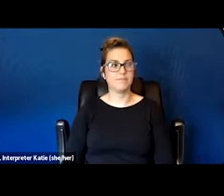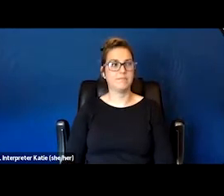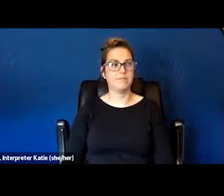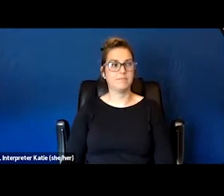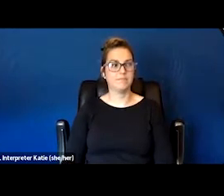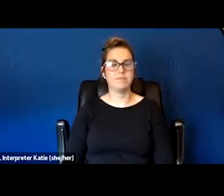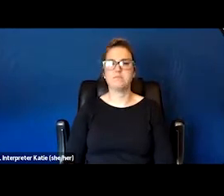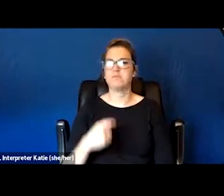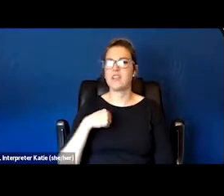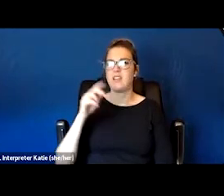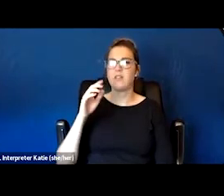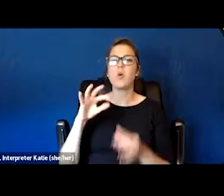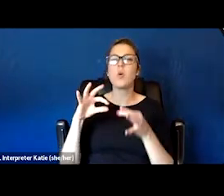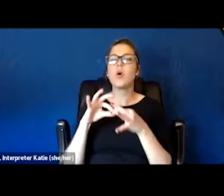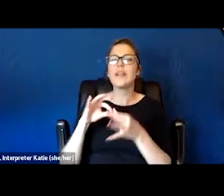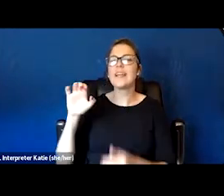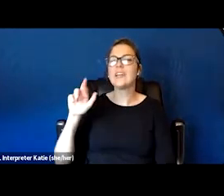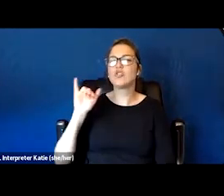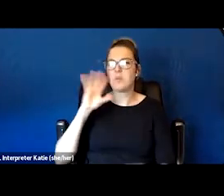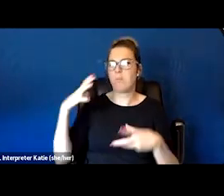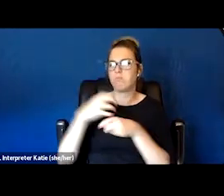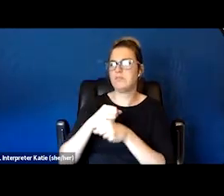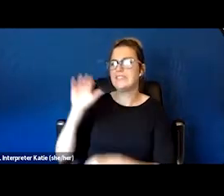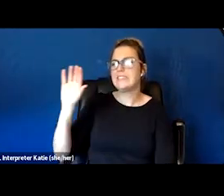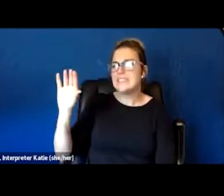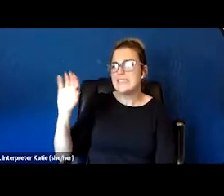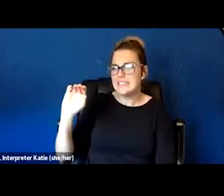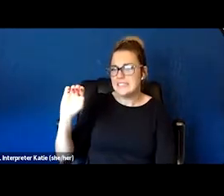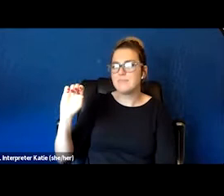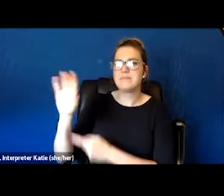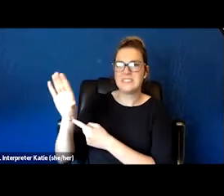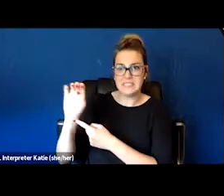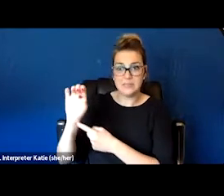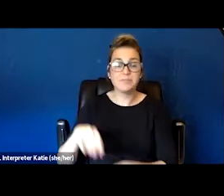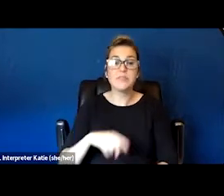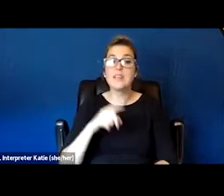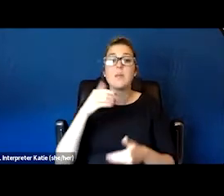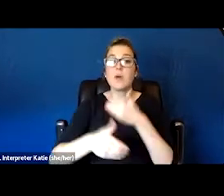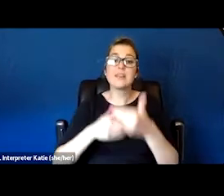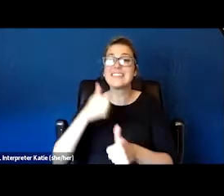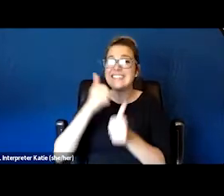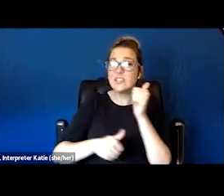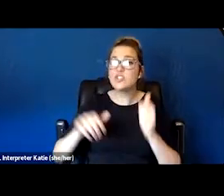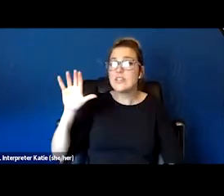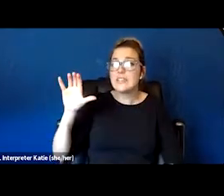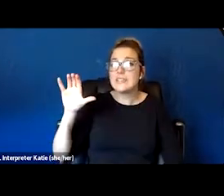So essentially what Coordinated Entry is in brief, is it's a process or a system that every CoC sets up to make sure that people who are at risk of